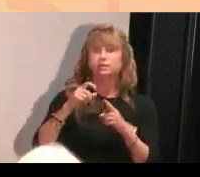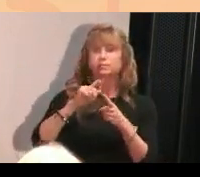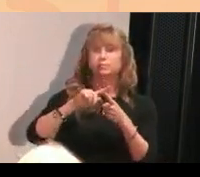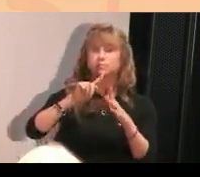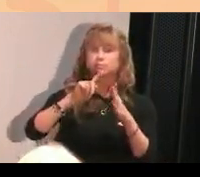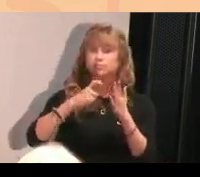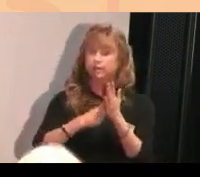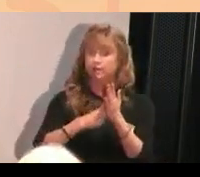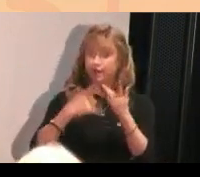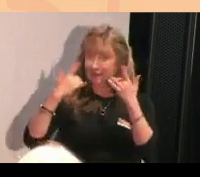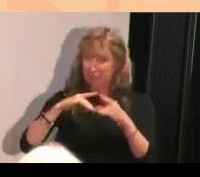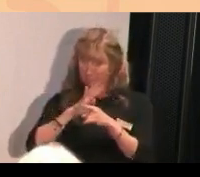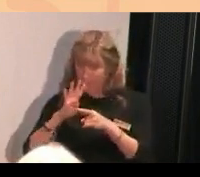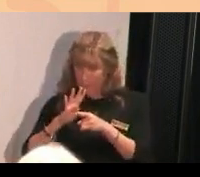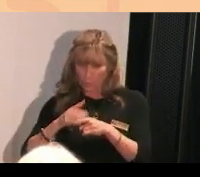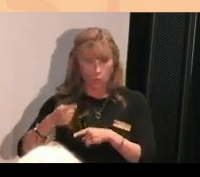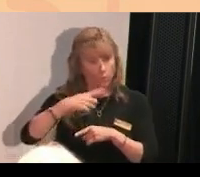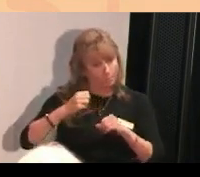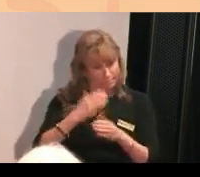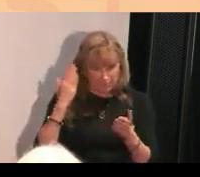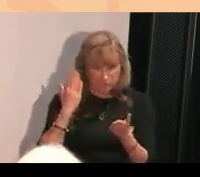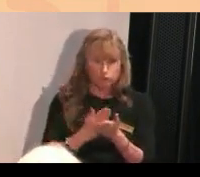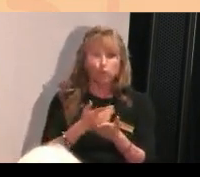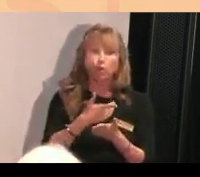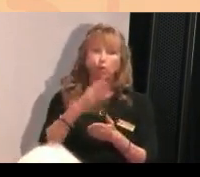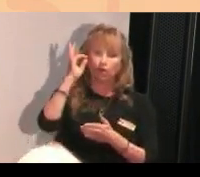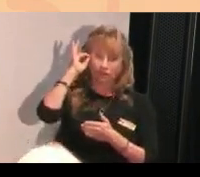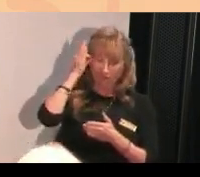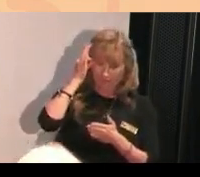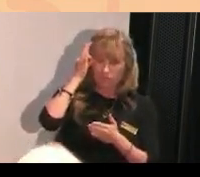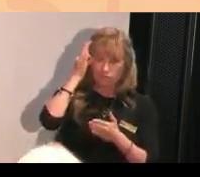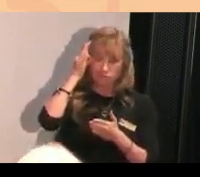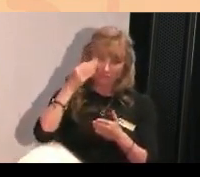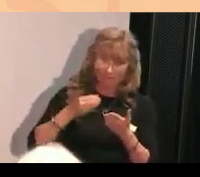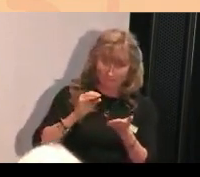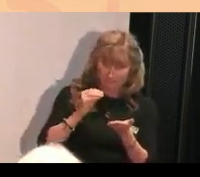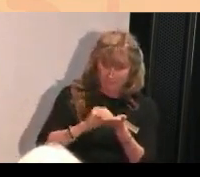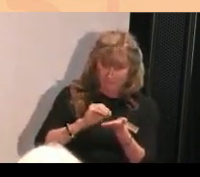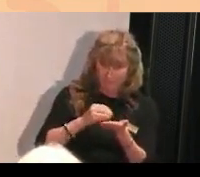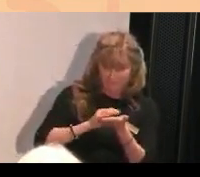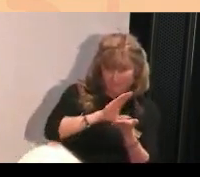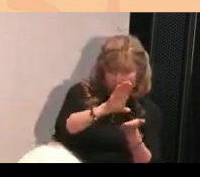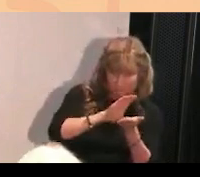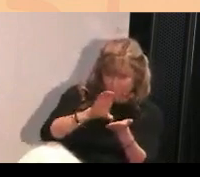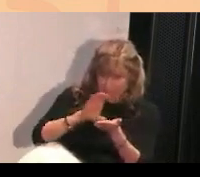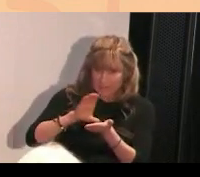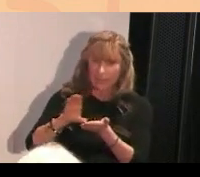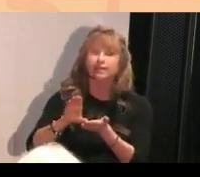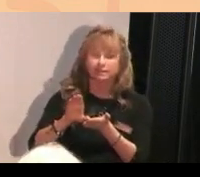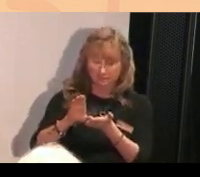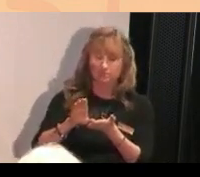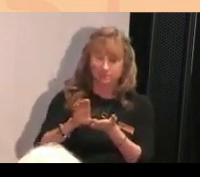have ensured the Council's dedicated funding to First Nations peoples groups and organisations is